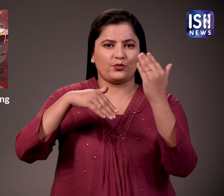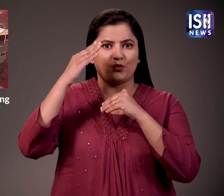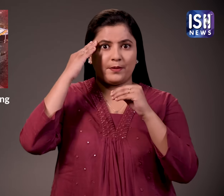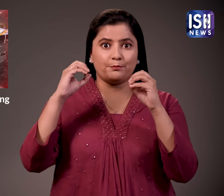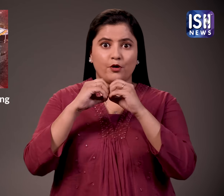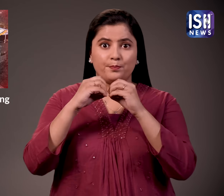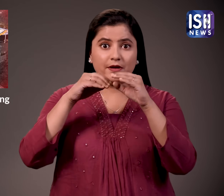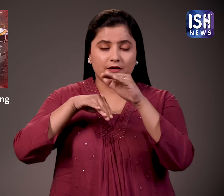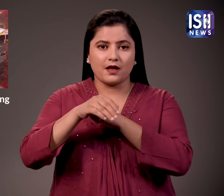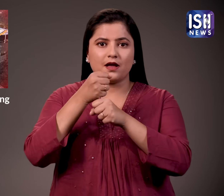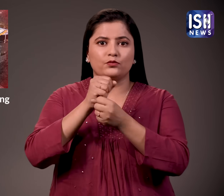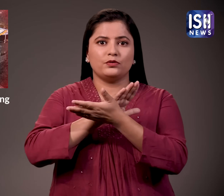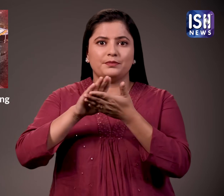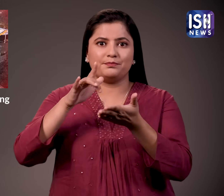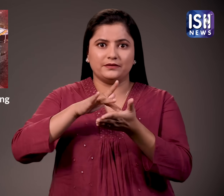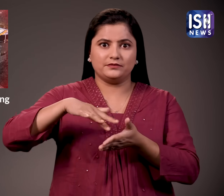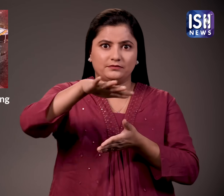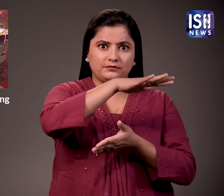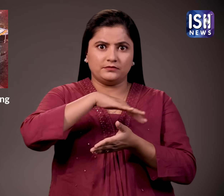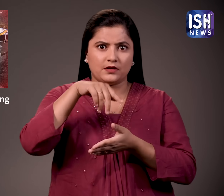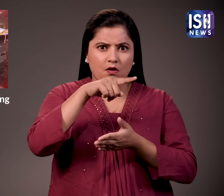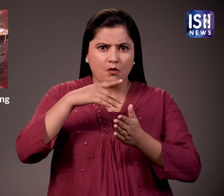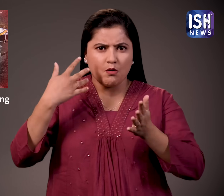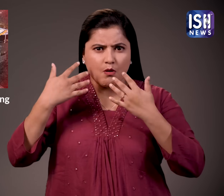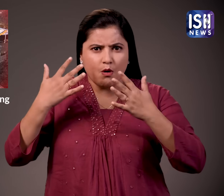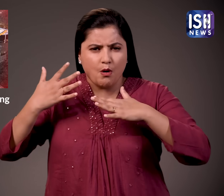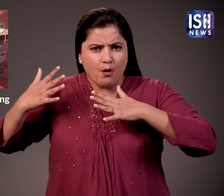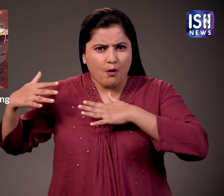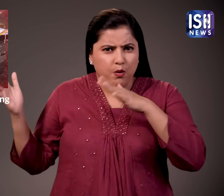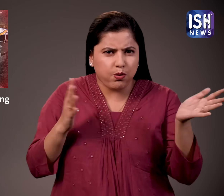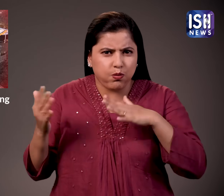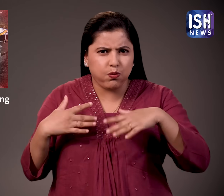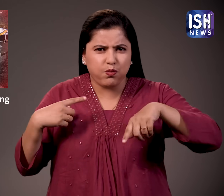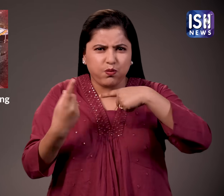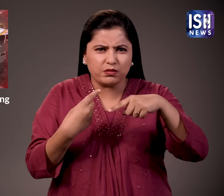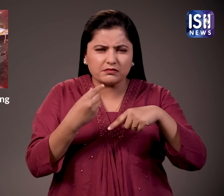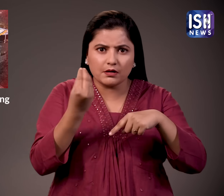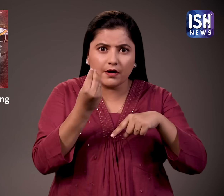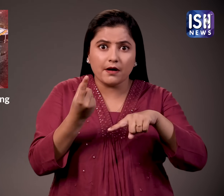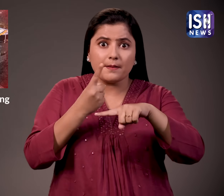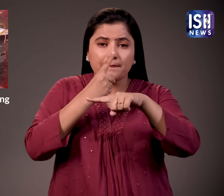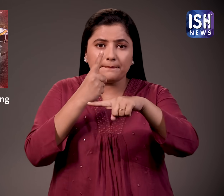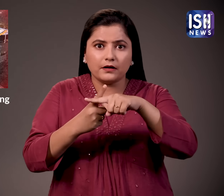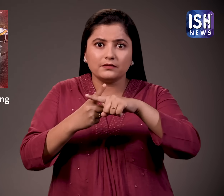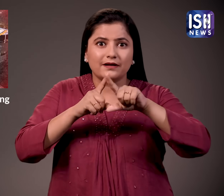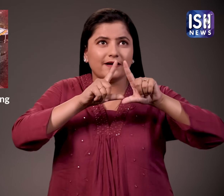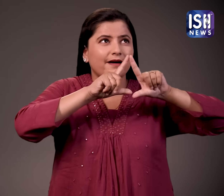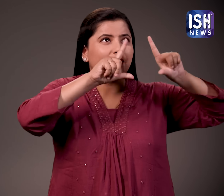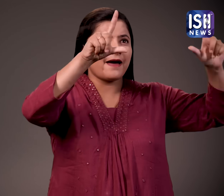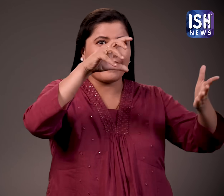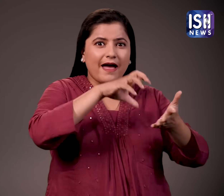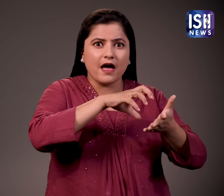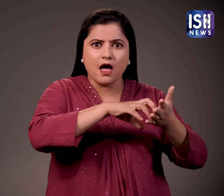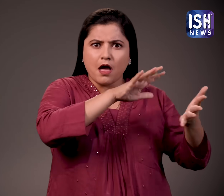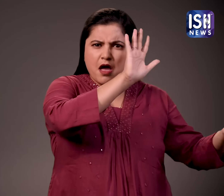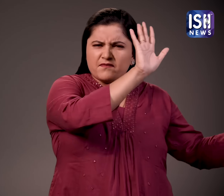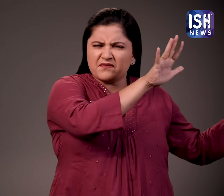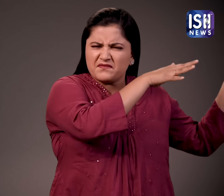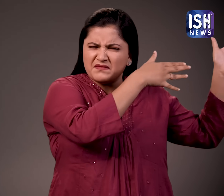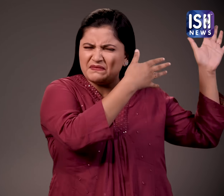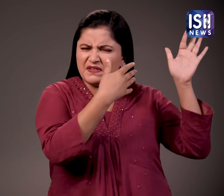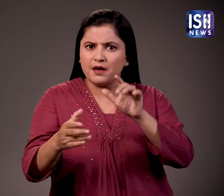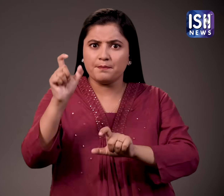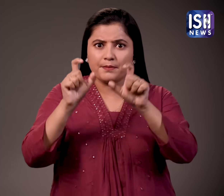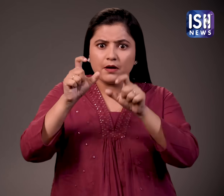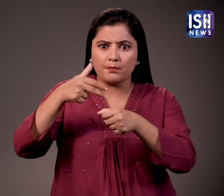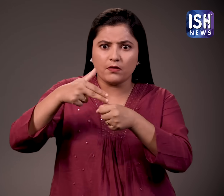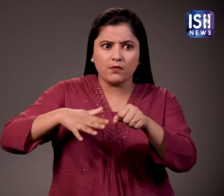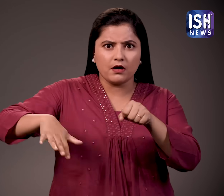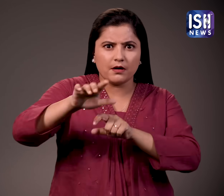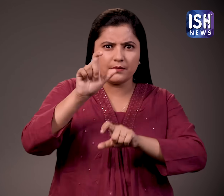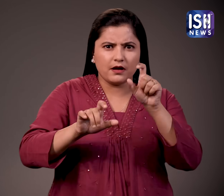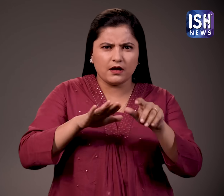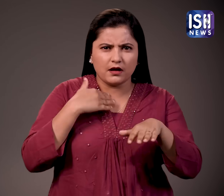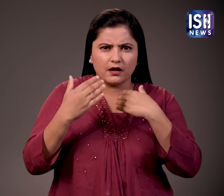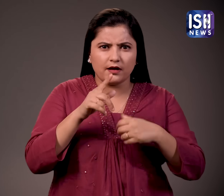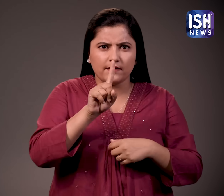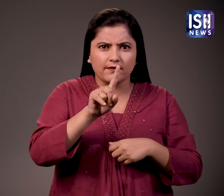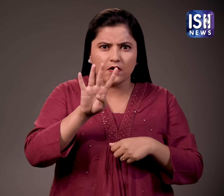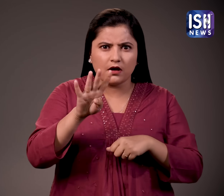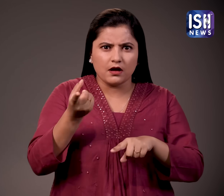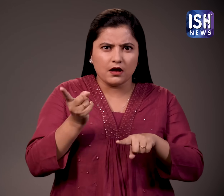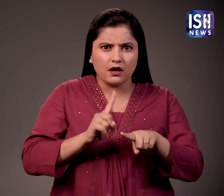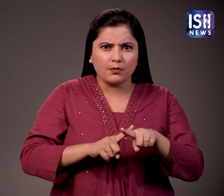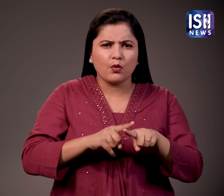You all know about the billboard in Ghatkopar area of Mumbai that fell on a petrol pump during the dust storm, killing 14 people.